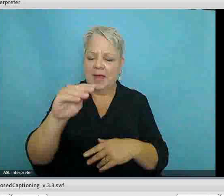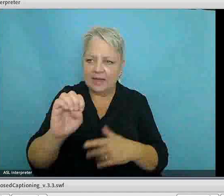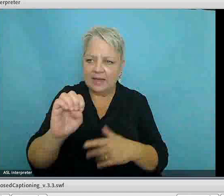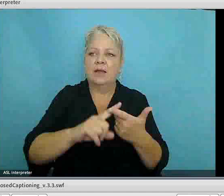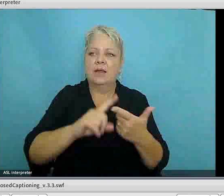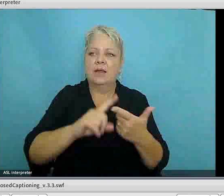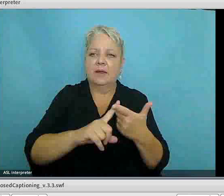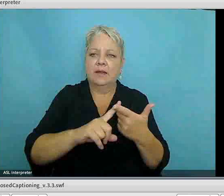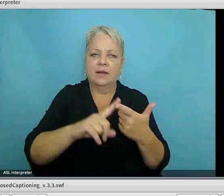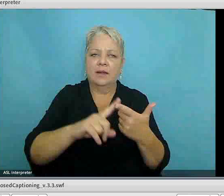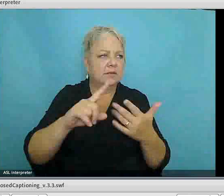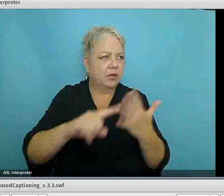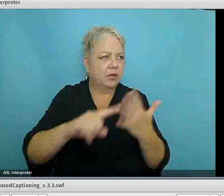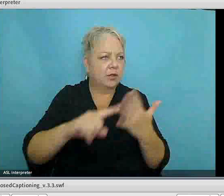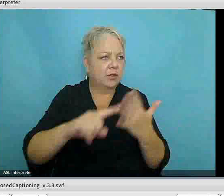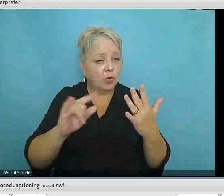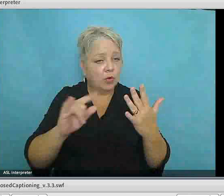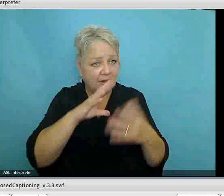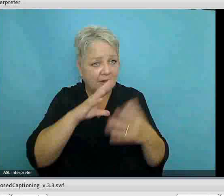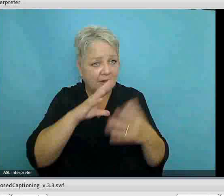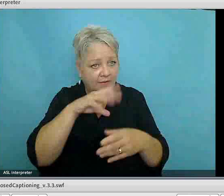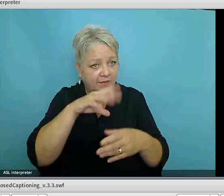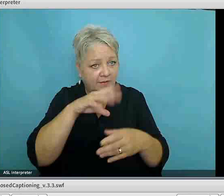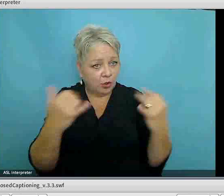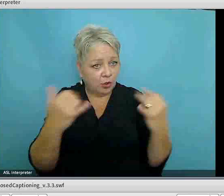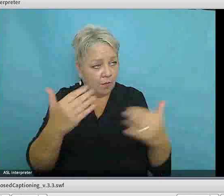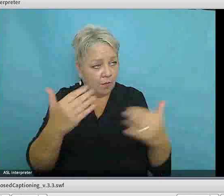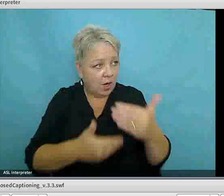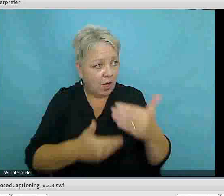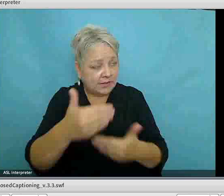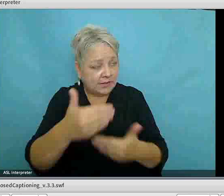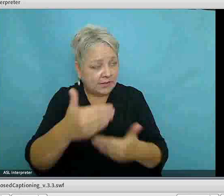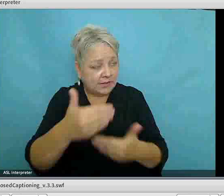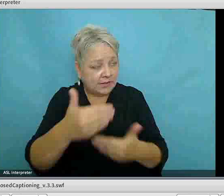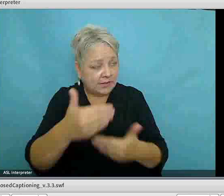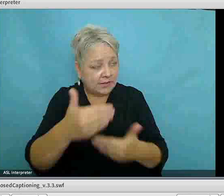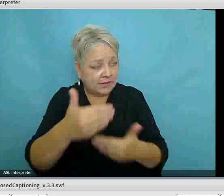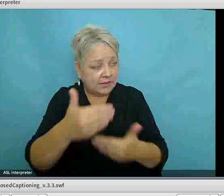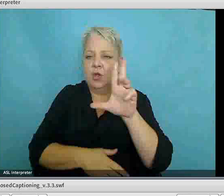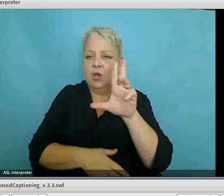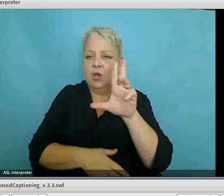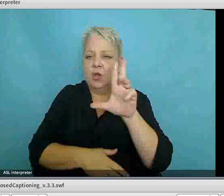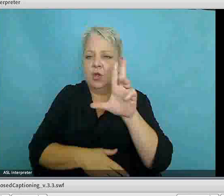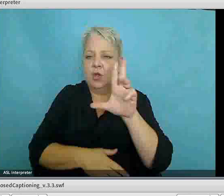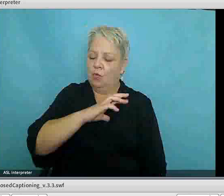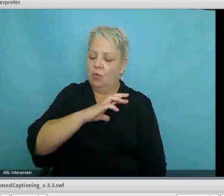As you know, we have many, many different processes attached with many different types of services.